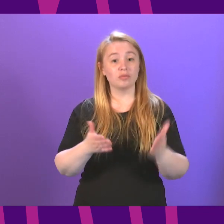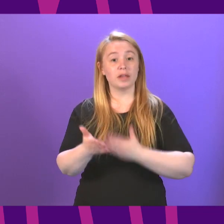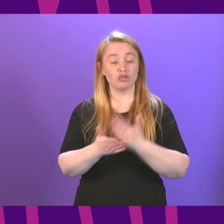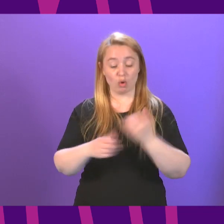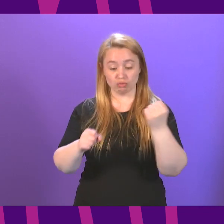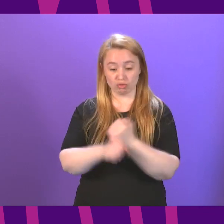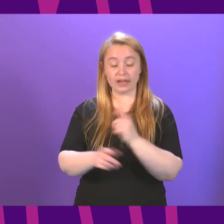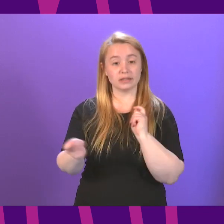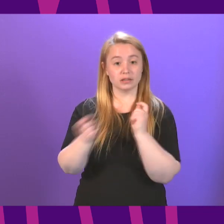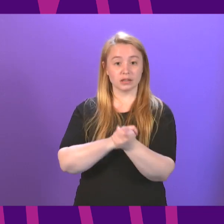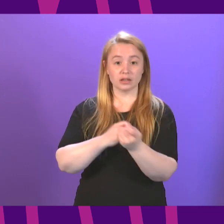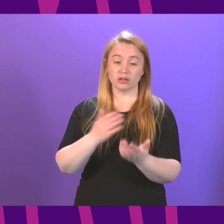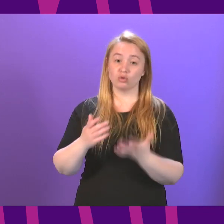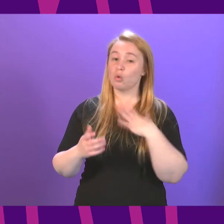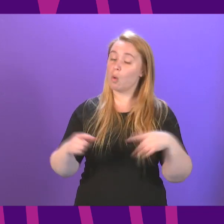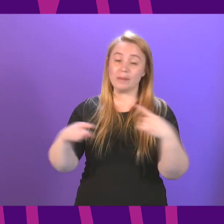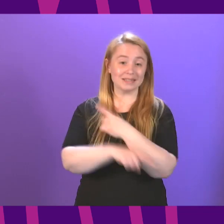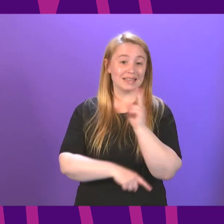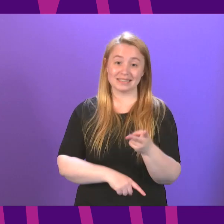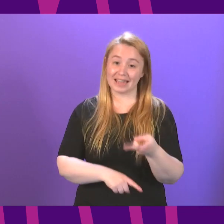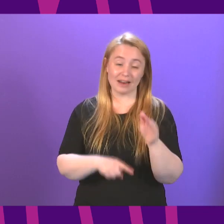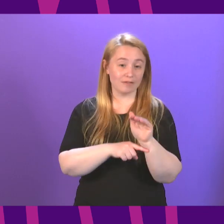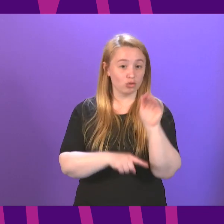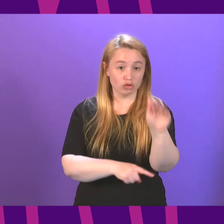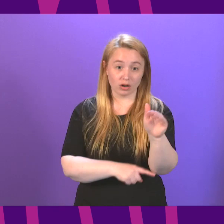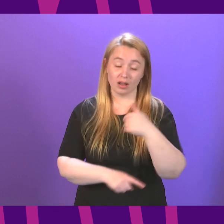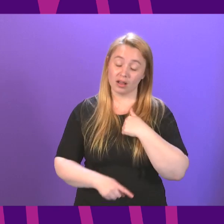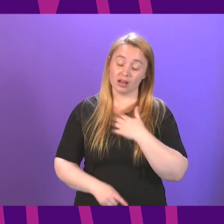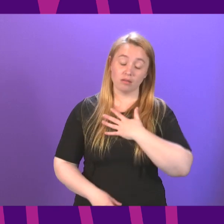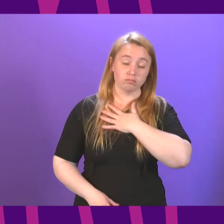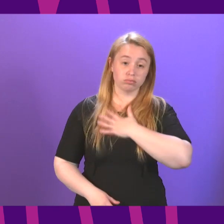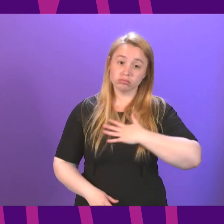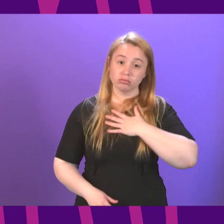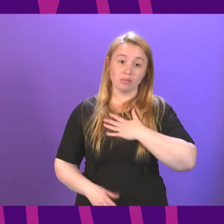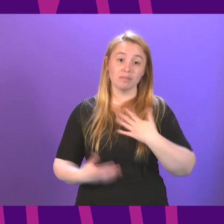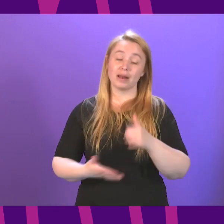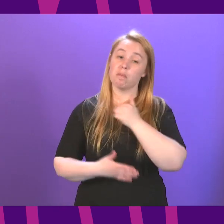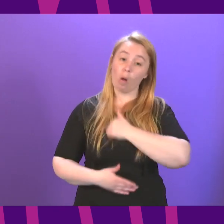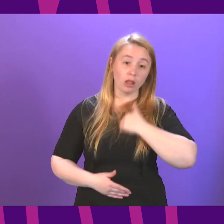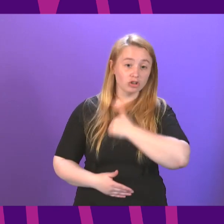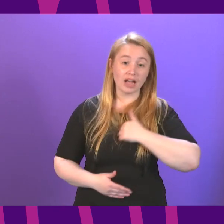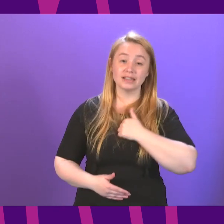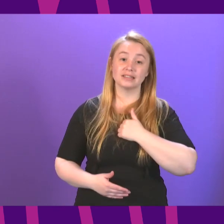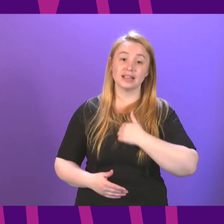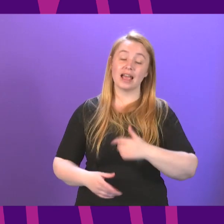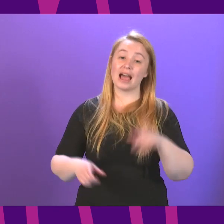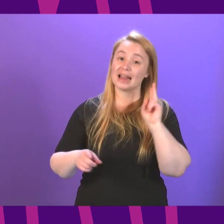so that mistakes are not made in the future. I deeply regret what happened, and I have apologised—and will continue to do so—to the women who were let down.